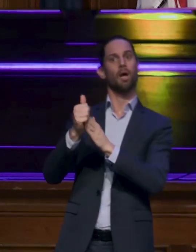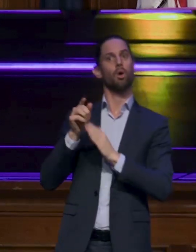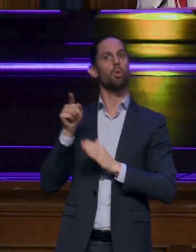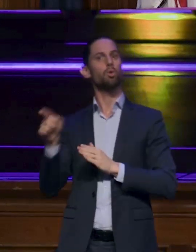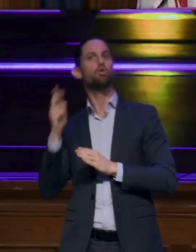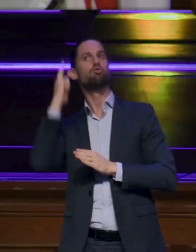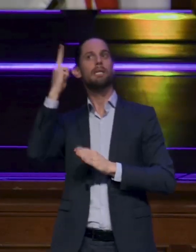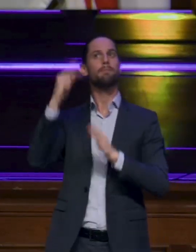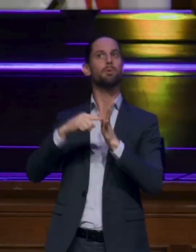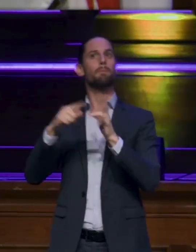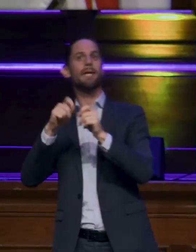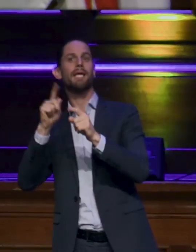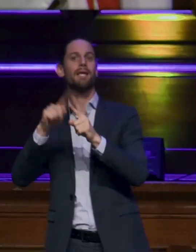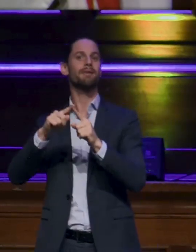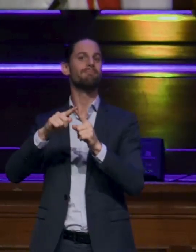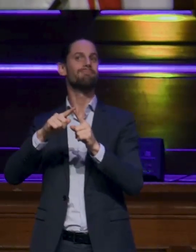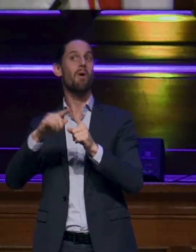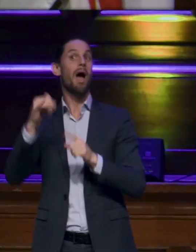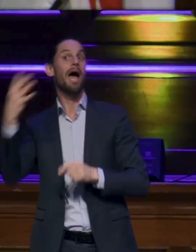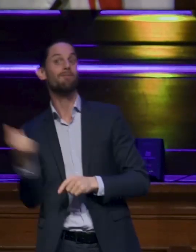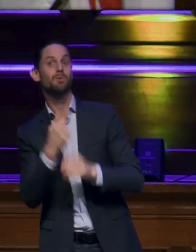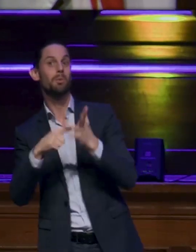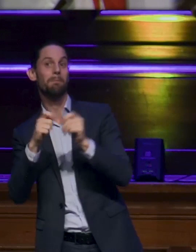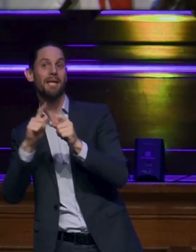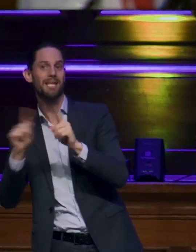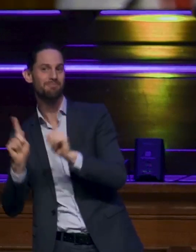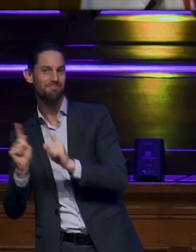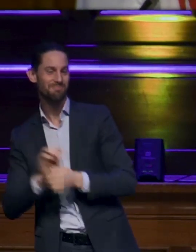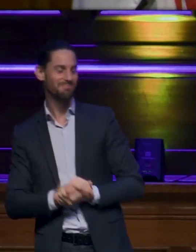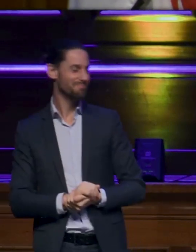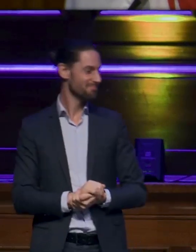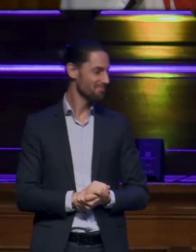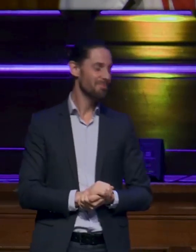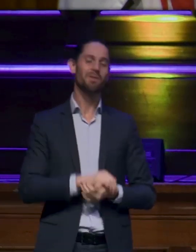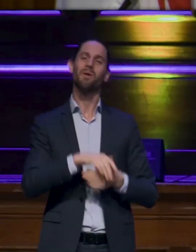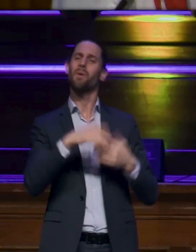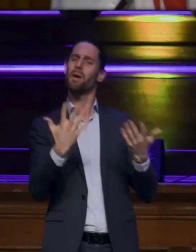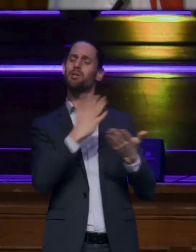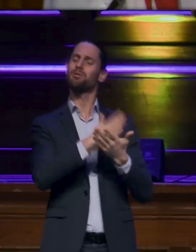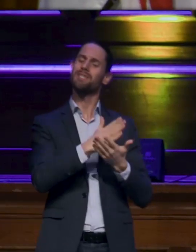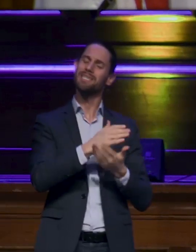leader I want to be you know one of as well as being as well as being an